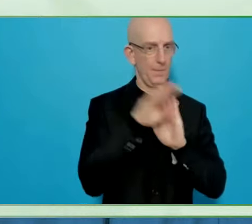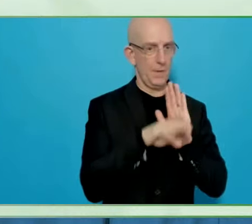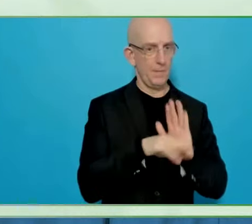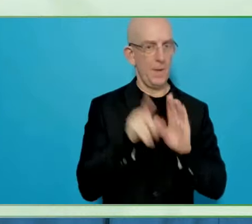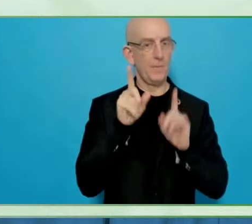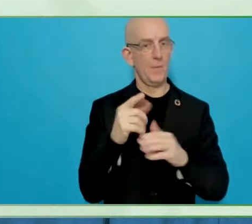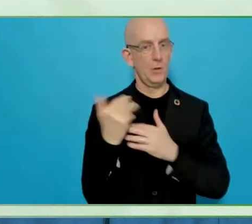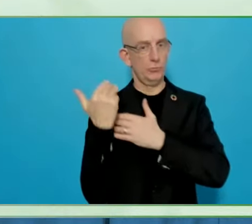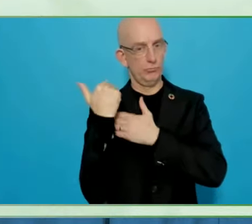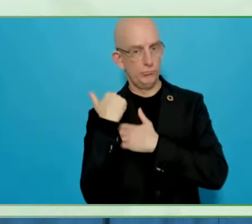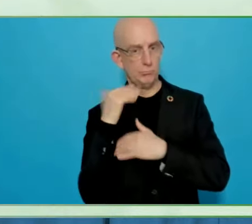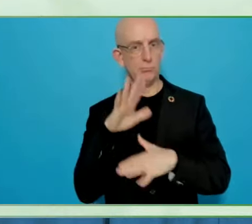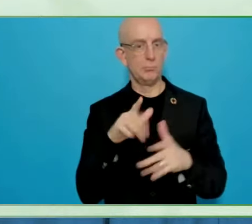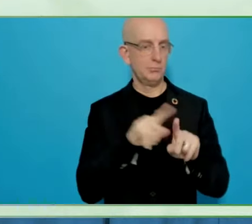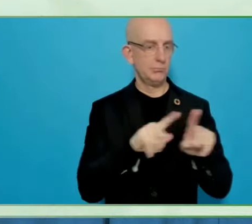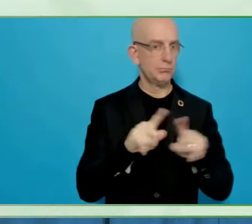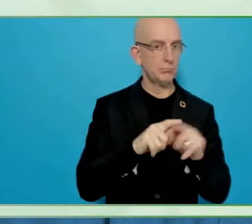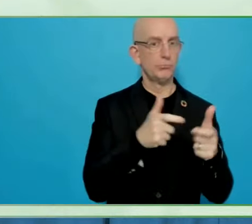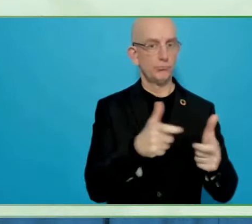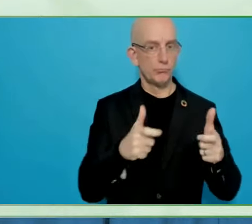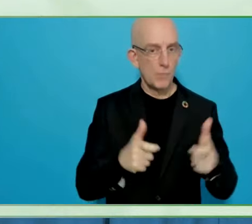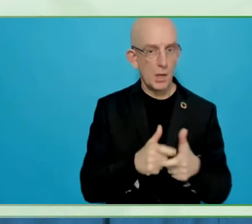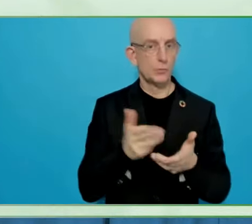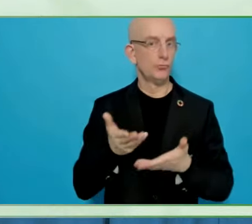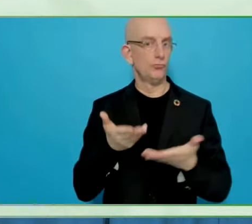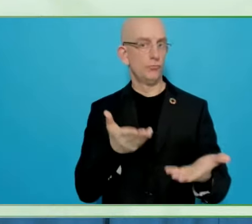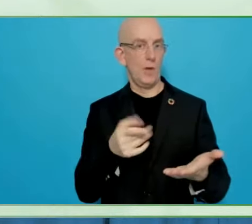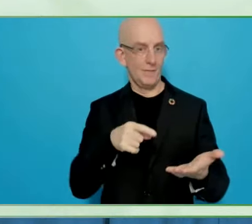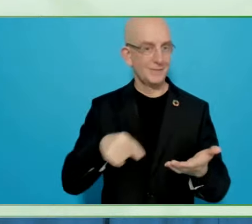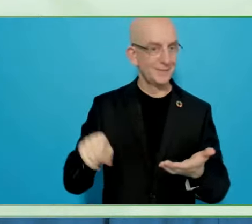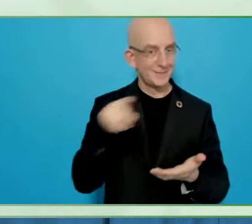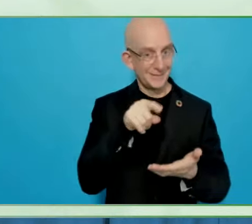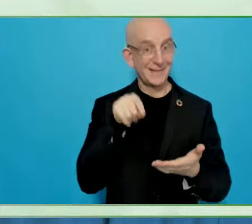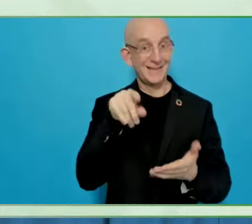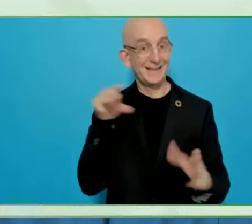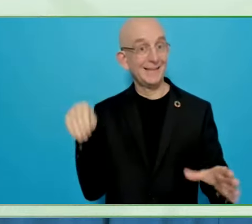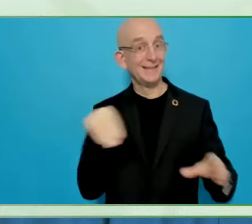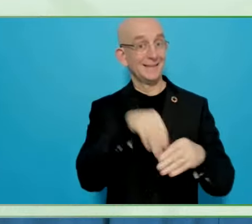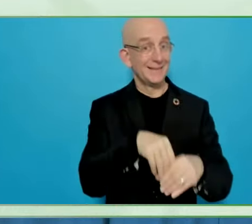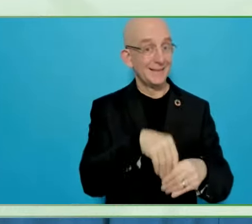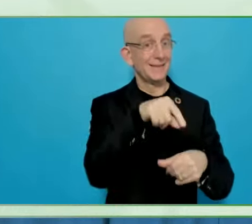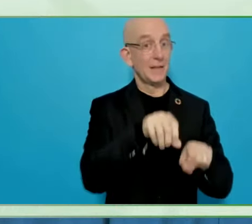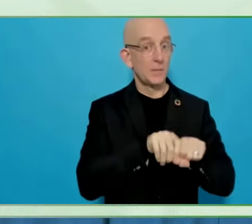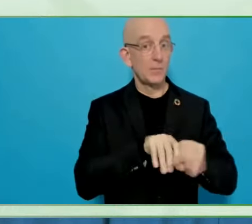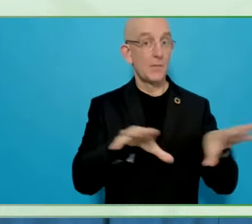have got the possibility to go to court.